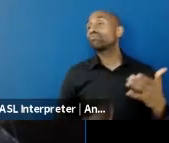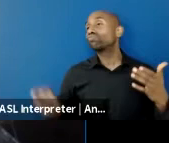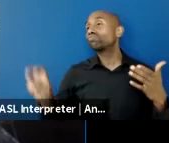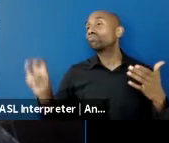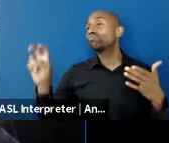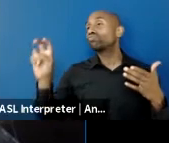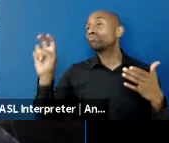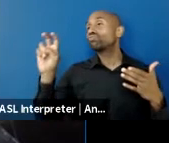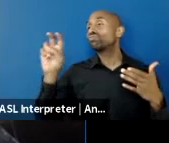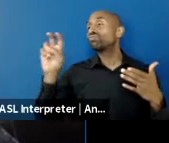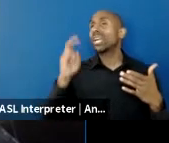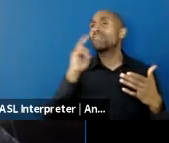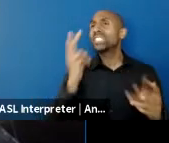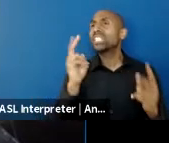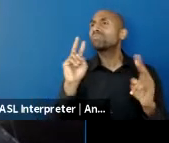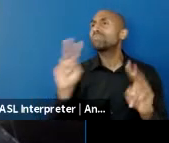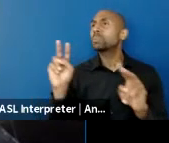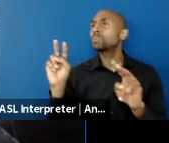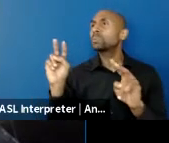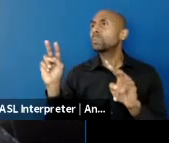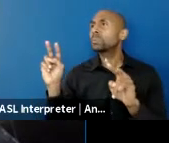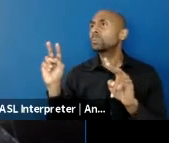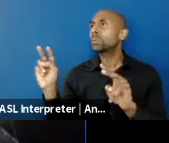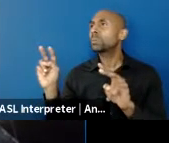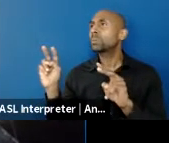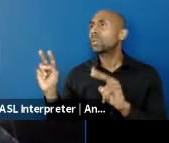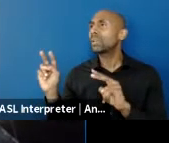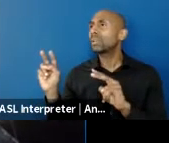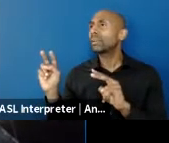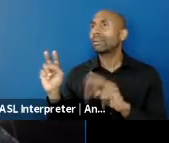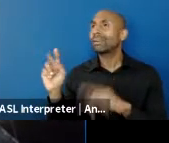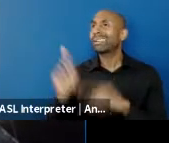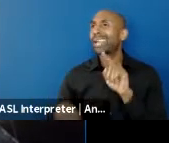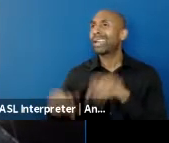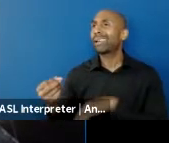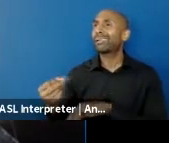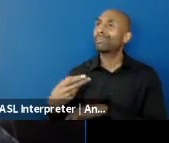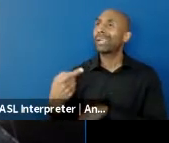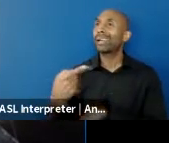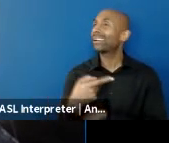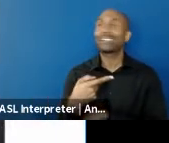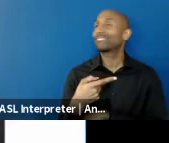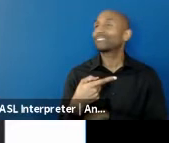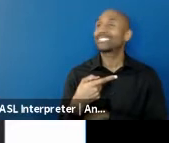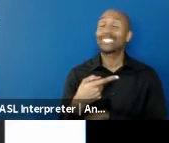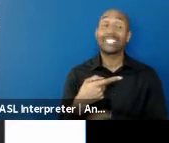Yes, I'm talking about this place.